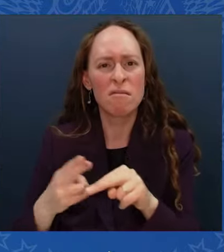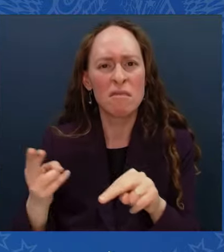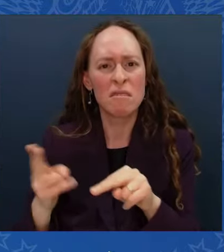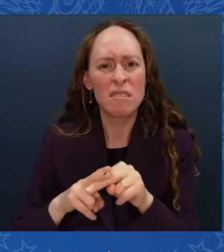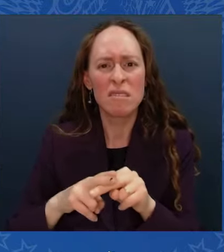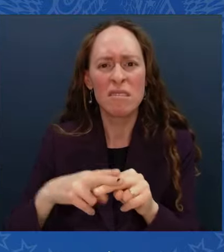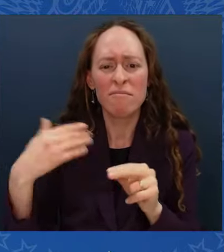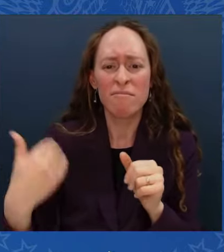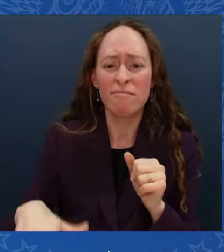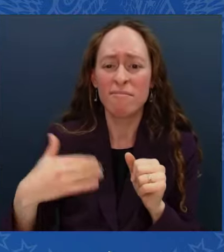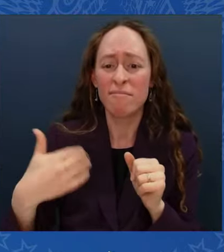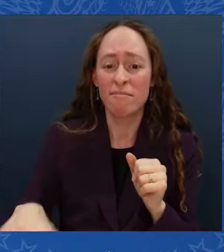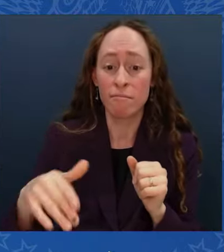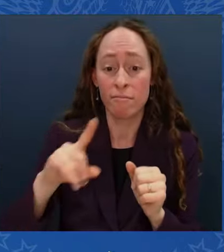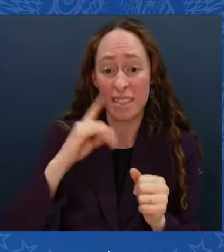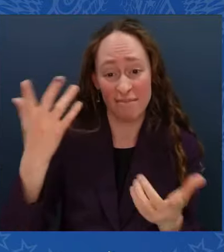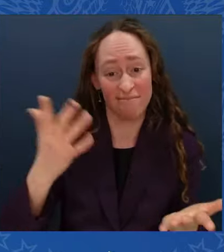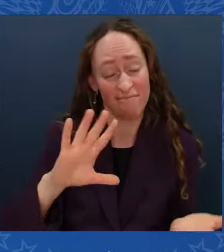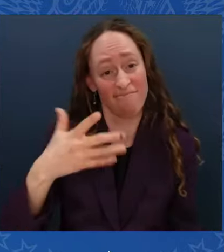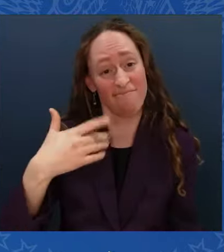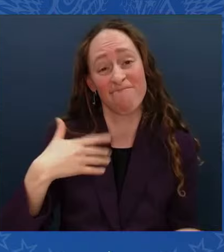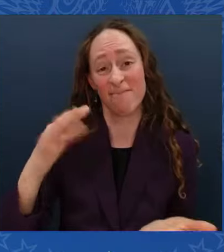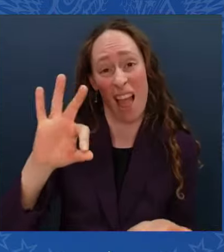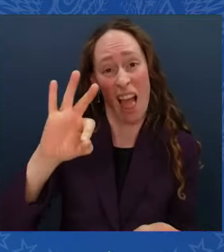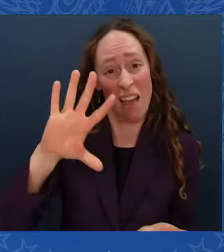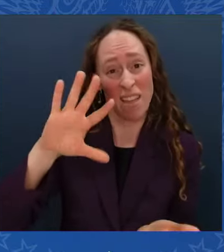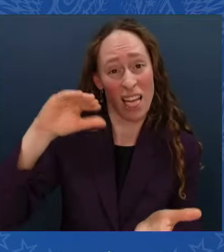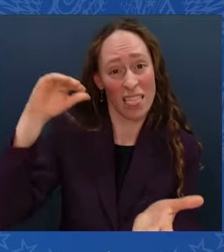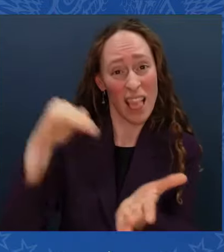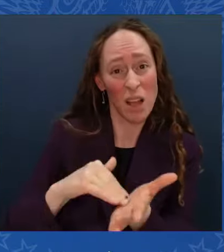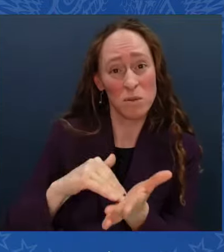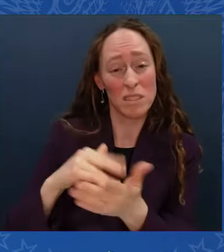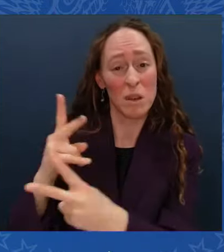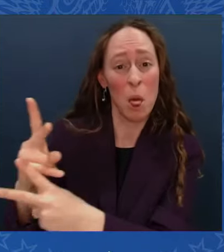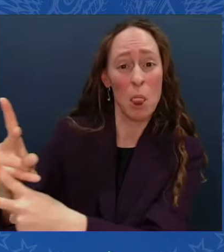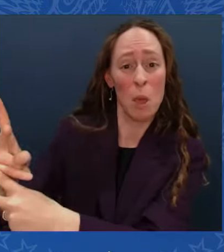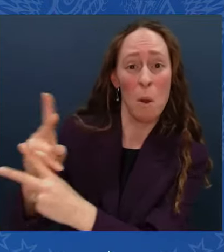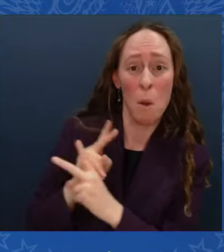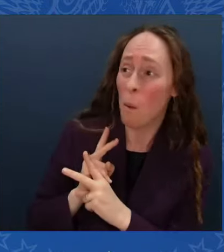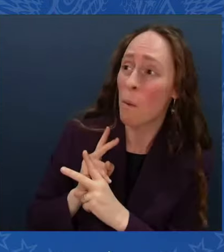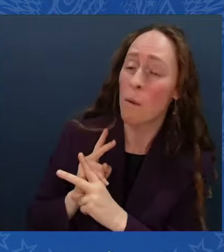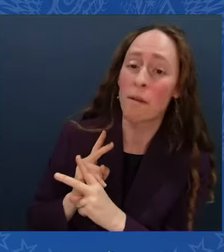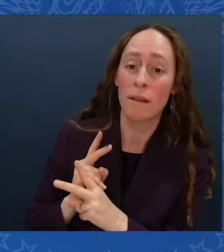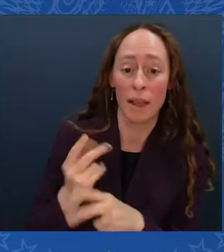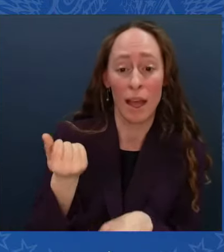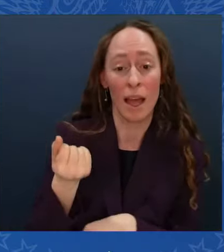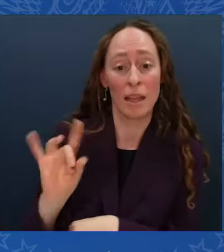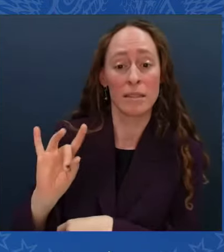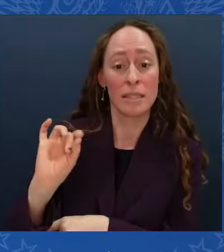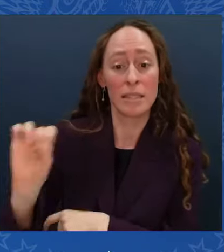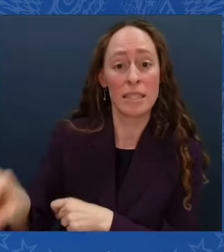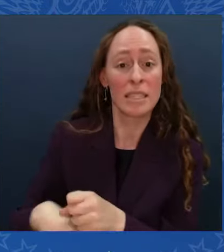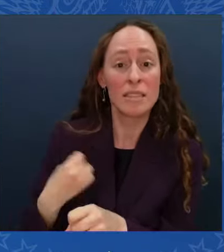but after 18 years in repayment, I still had $144,652 left.